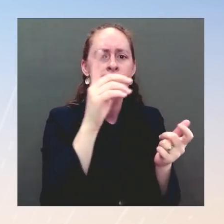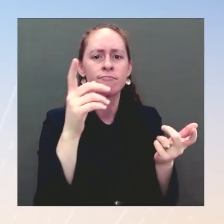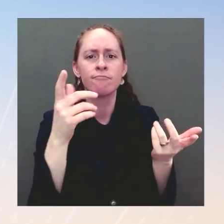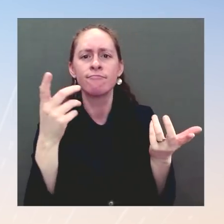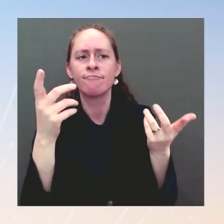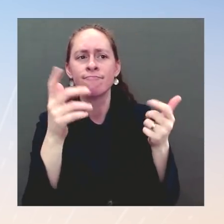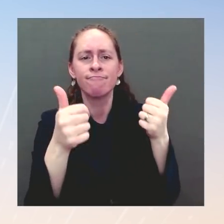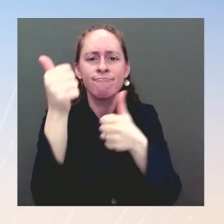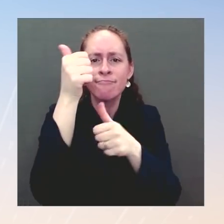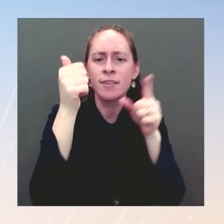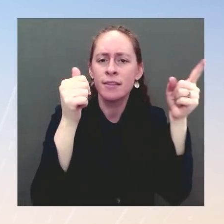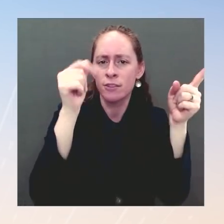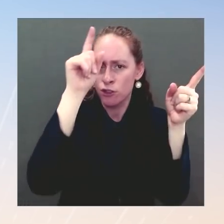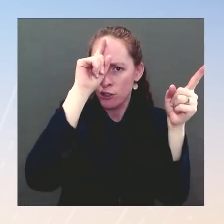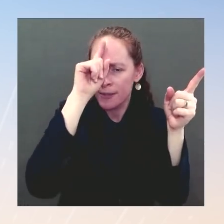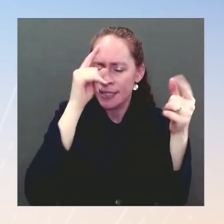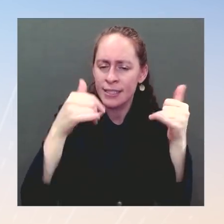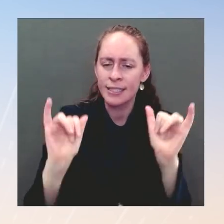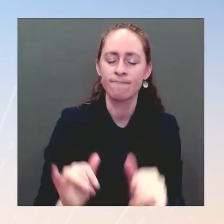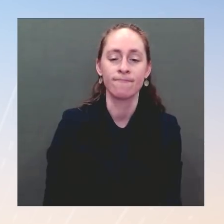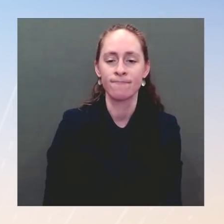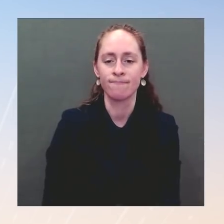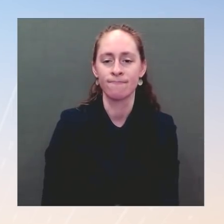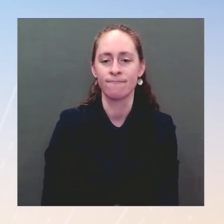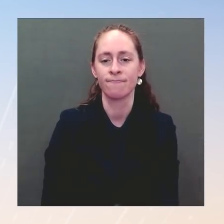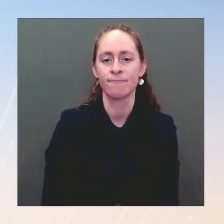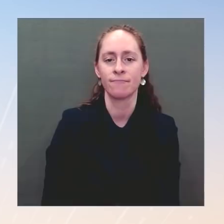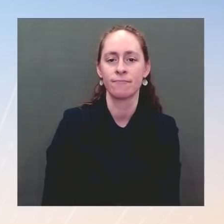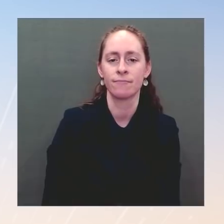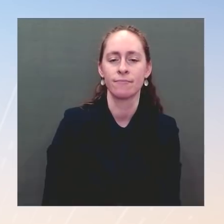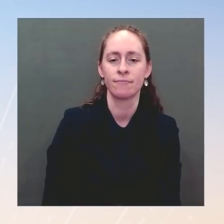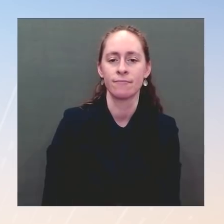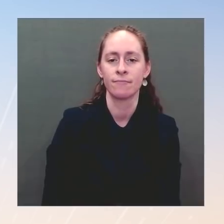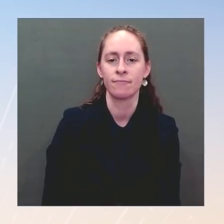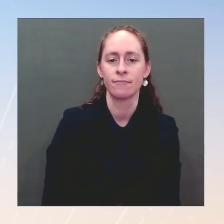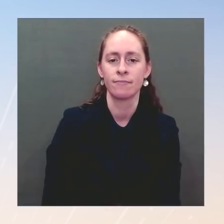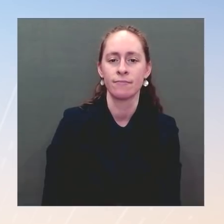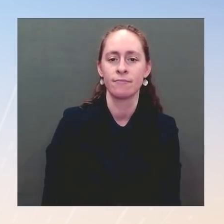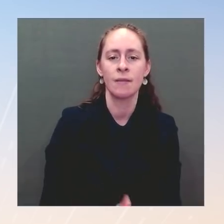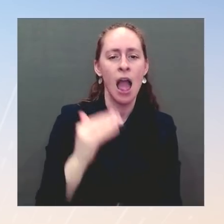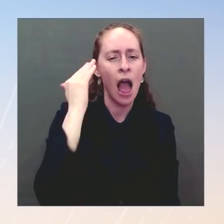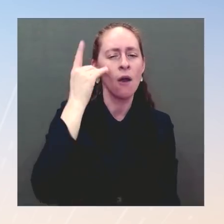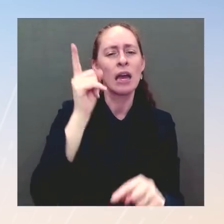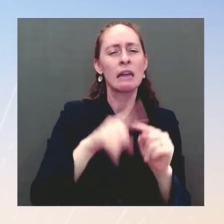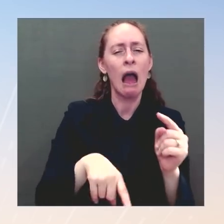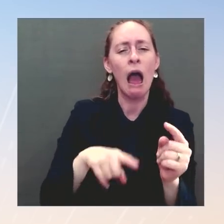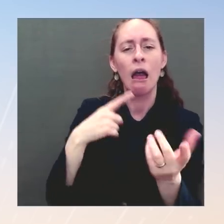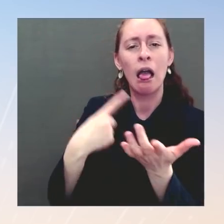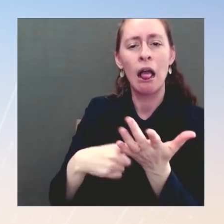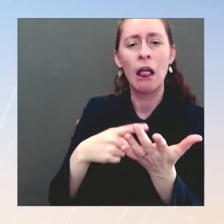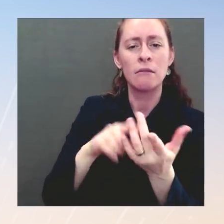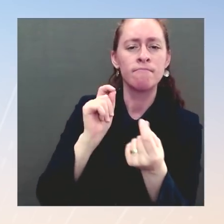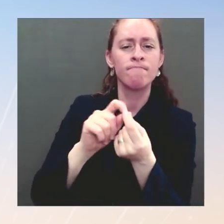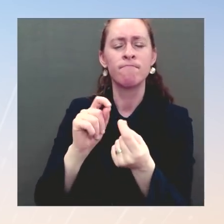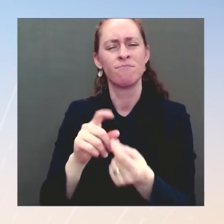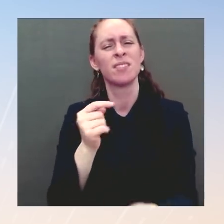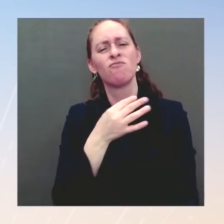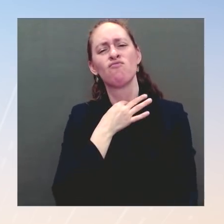So, without detailing specifics that you can't discuss, what role is the U.S. playing in securing President Zelenskyy's safety?